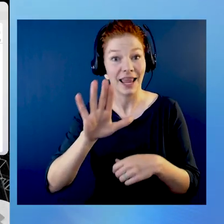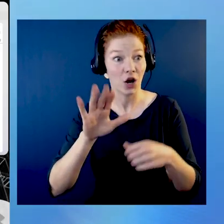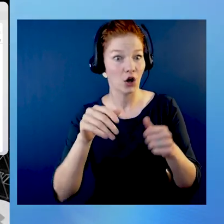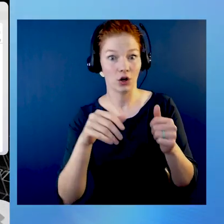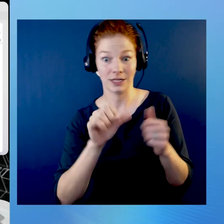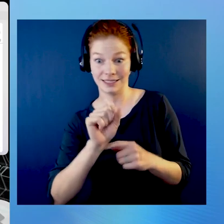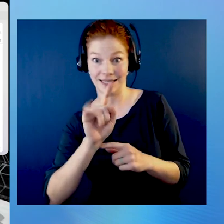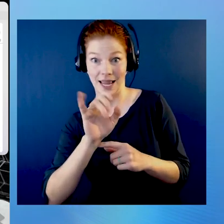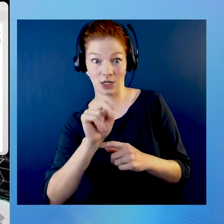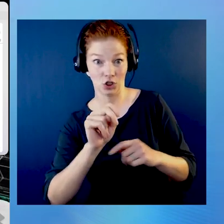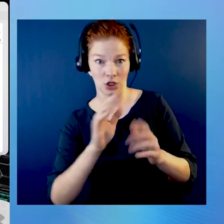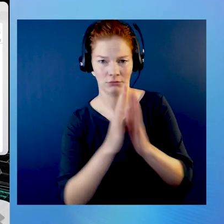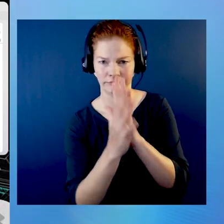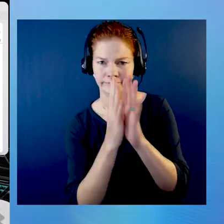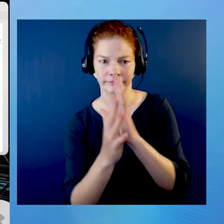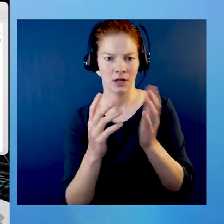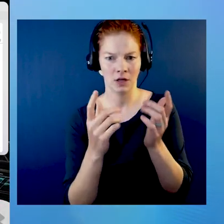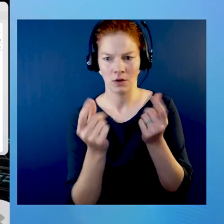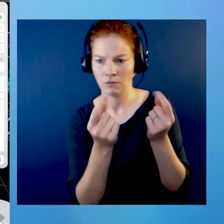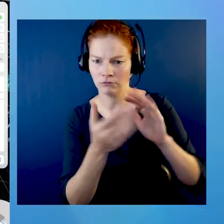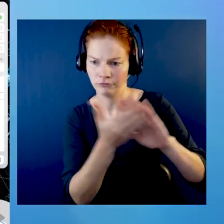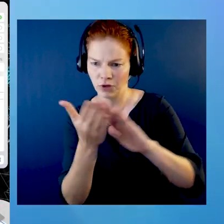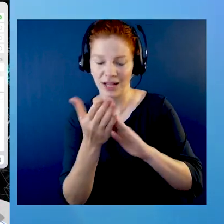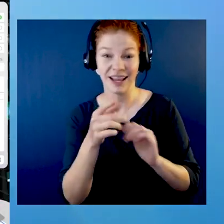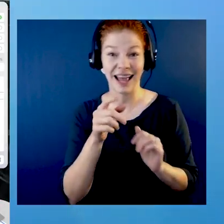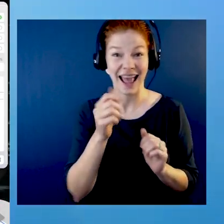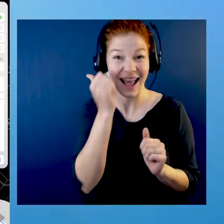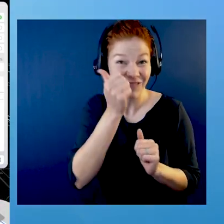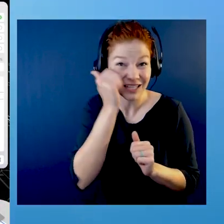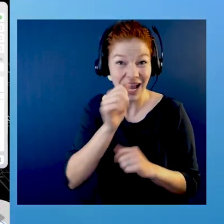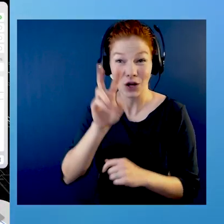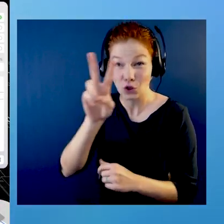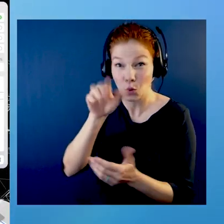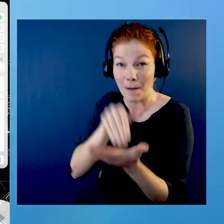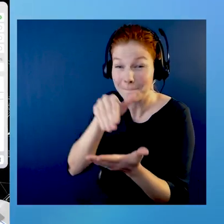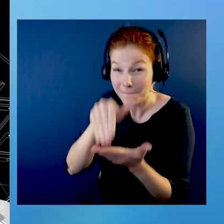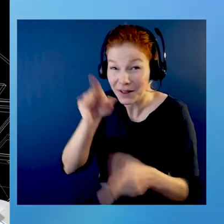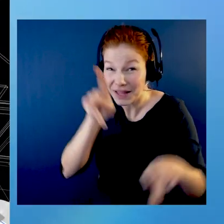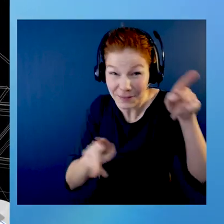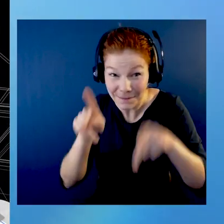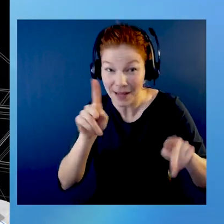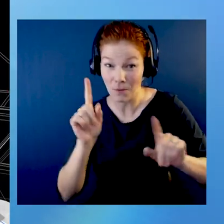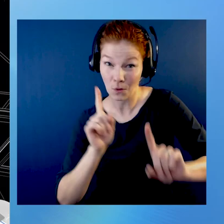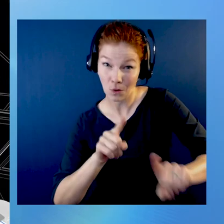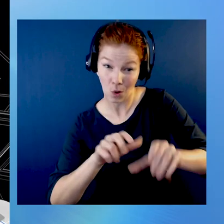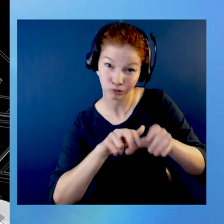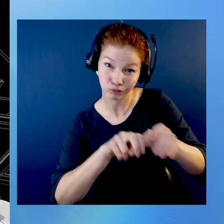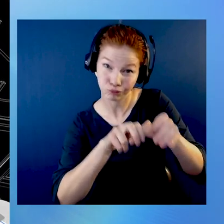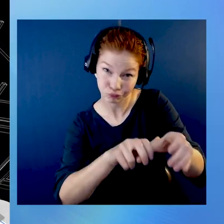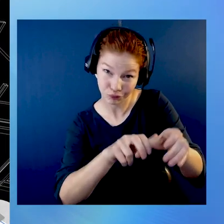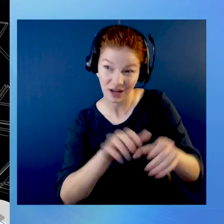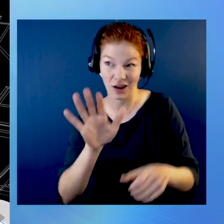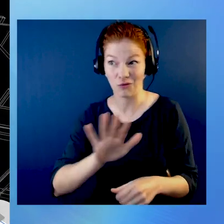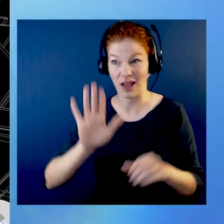They have a number topping about two million people per day or roughly 25 percent of the whole city's population.